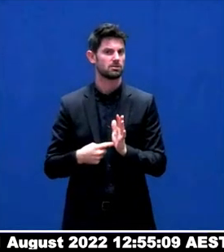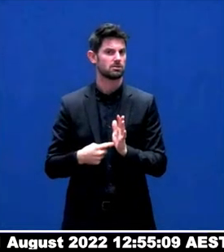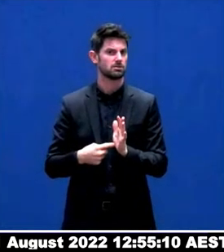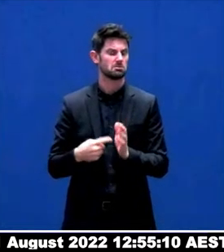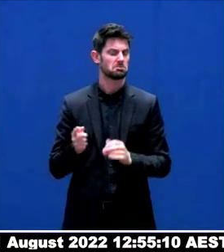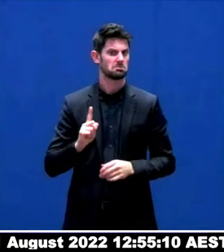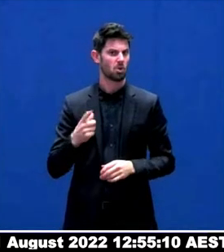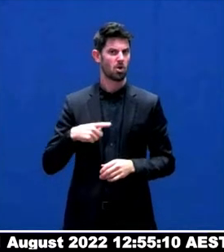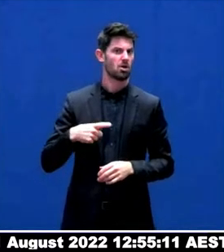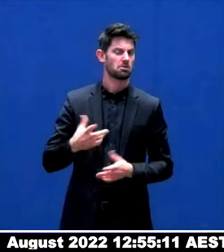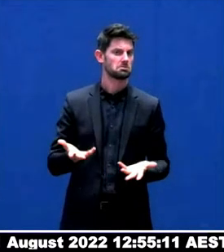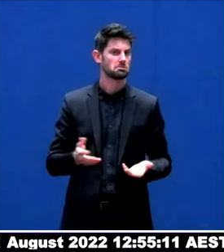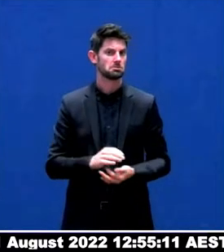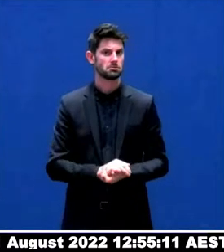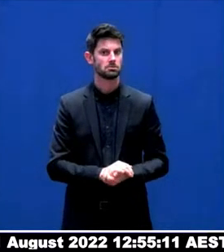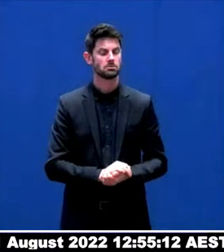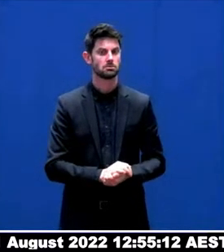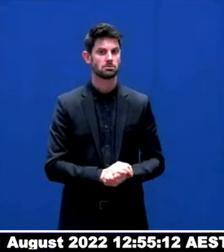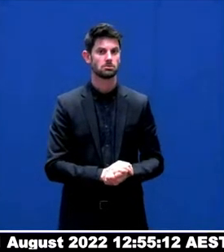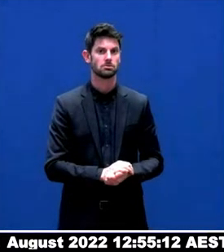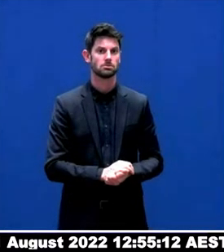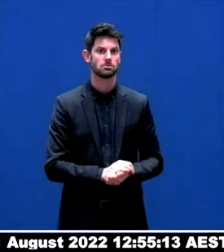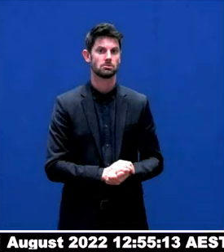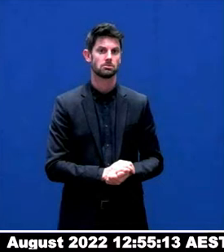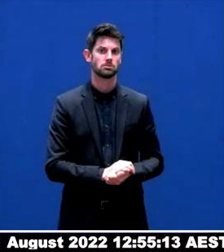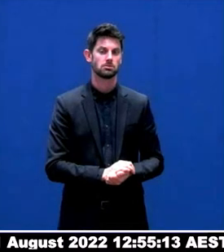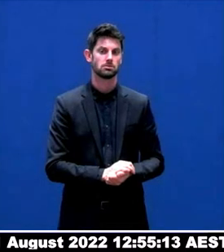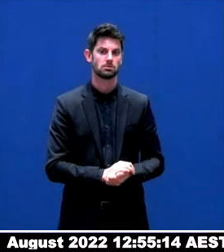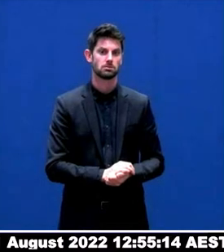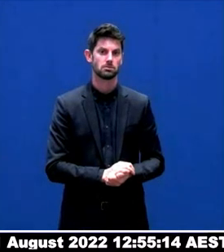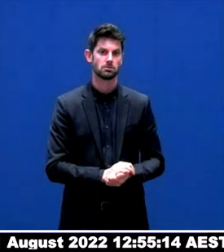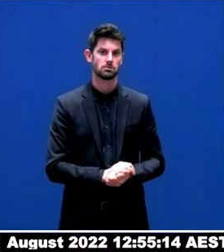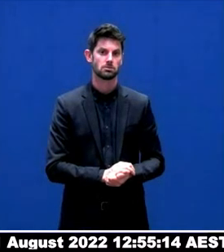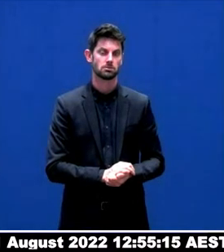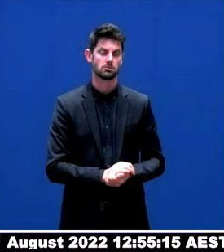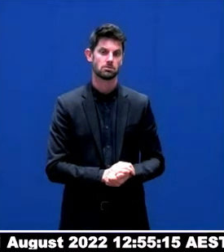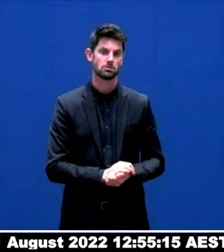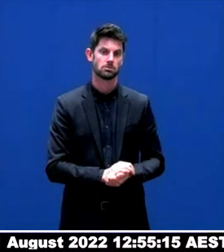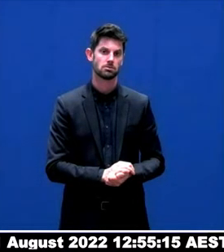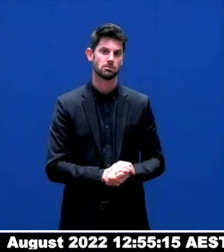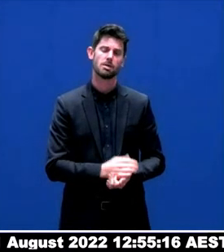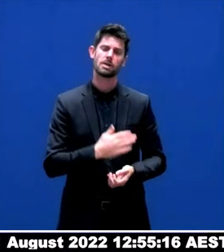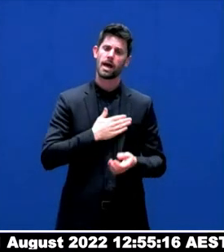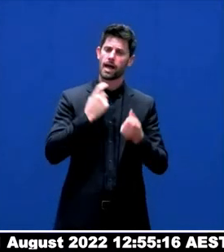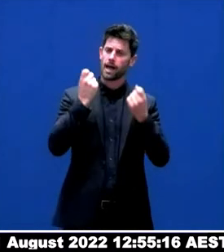necessary? ZOE DENDLE: My understanding, based on the Allied Health requirements of an